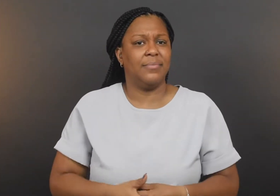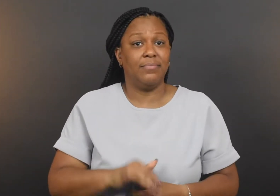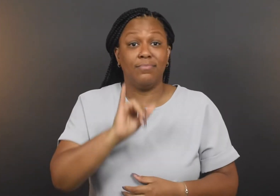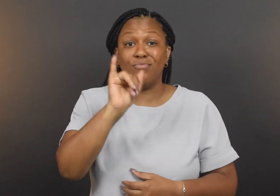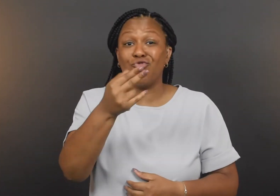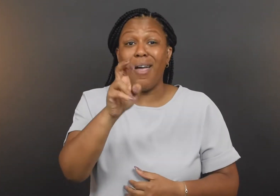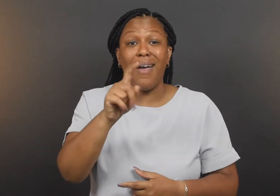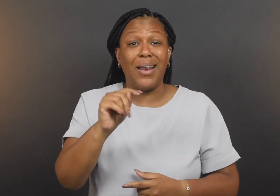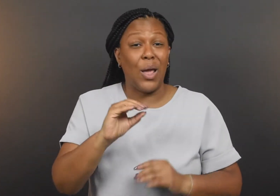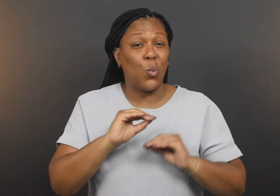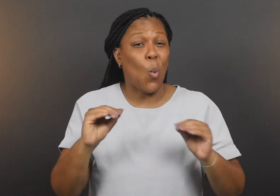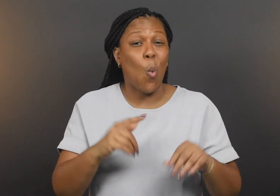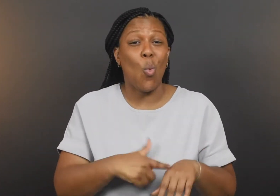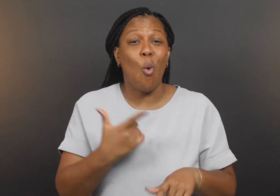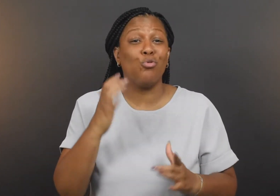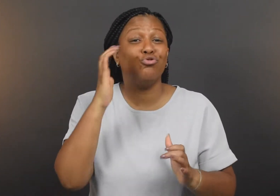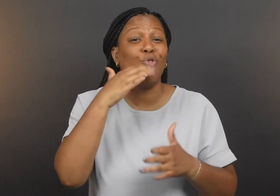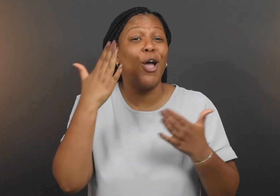Janet is no stranger to being deployed.